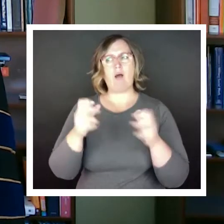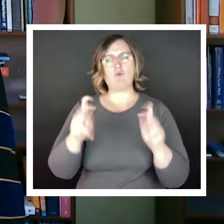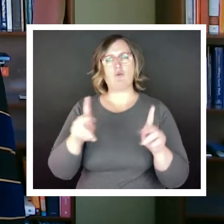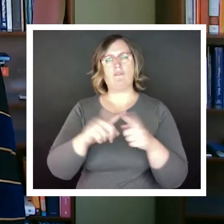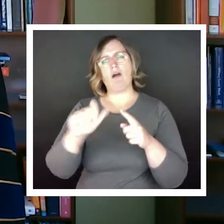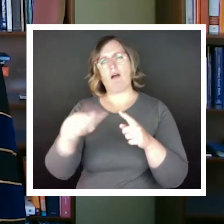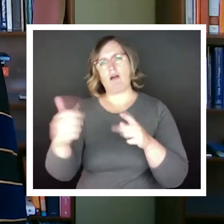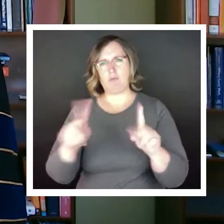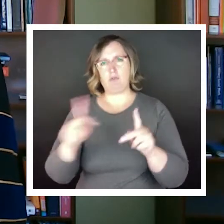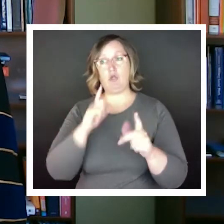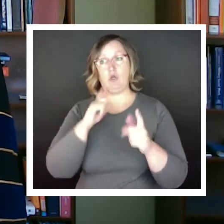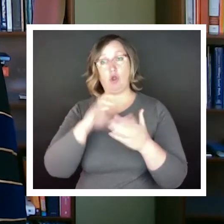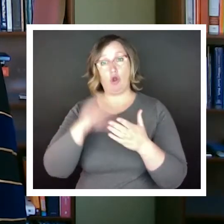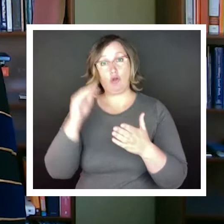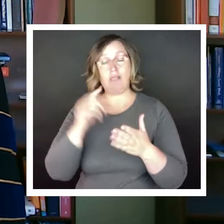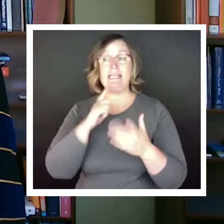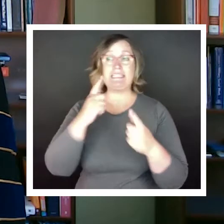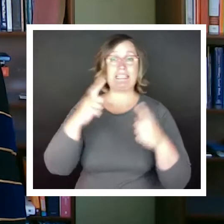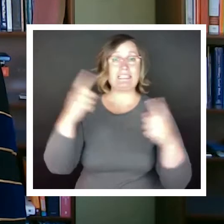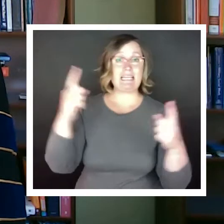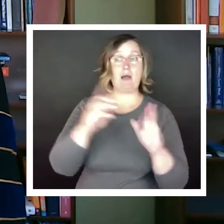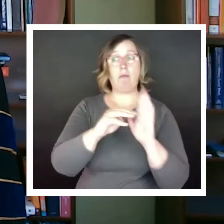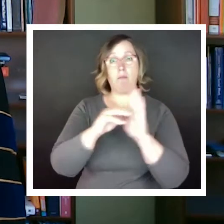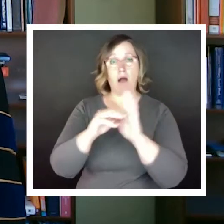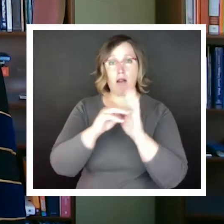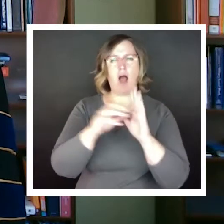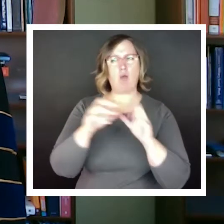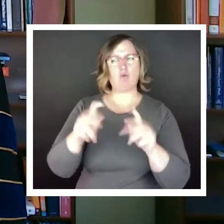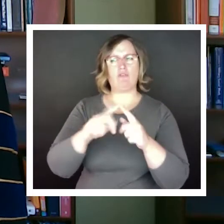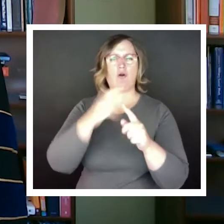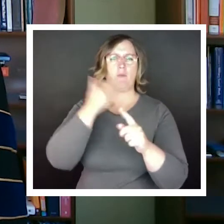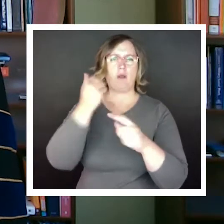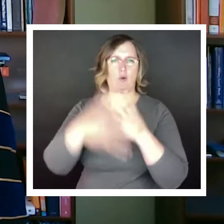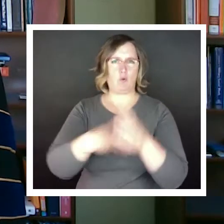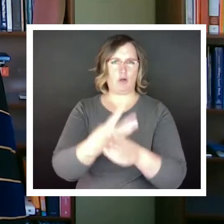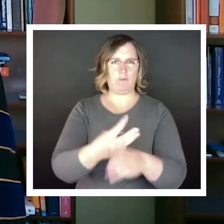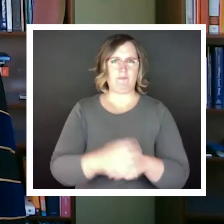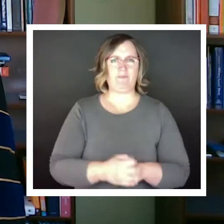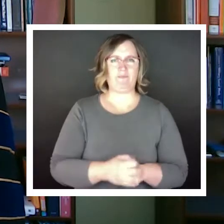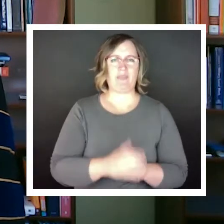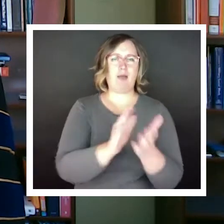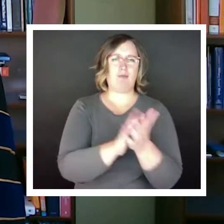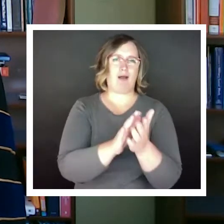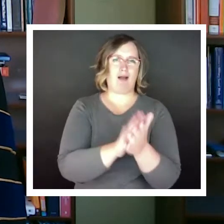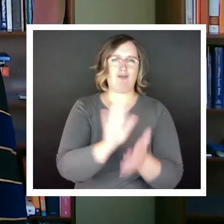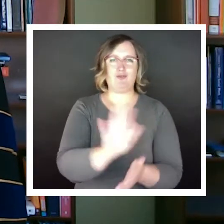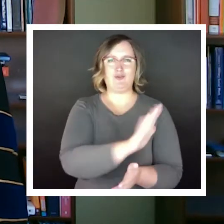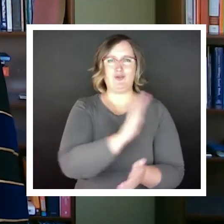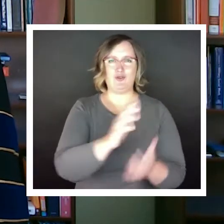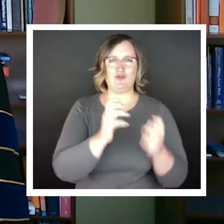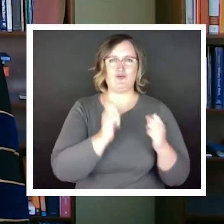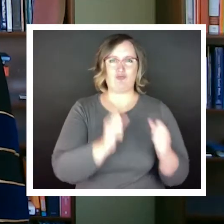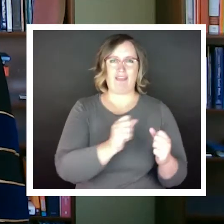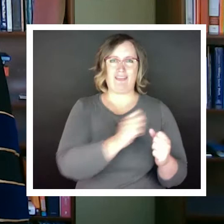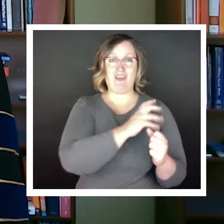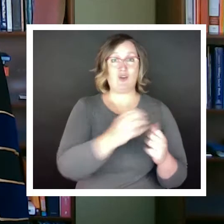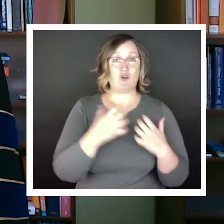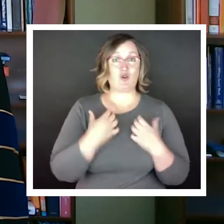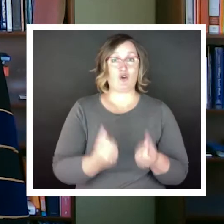the opportunity to model and the opportunity for a better world. I applaud your strength, your courage, and your commitment.